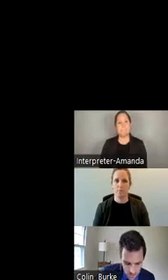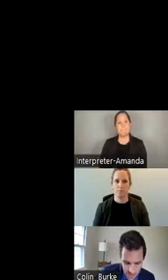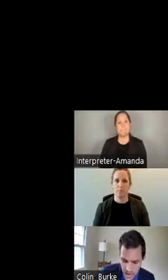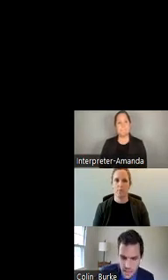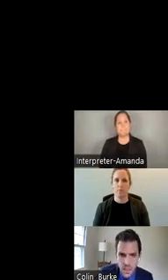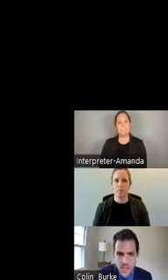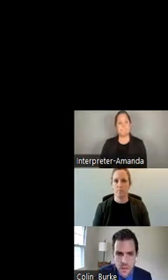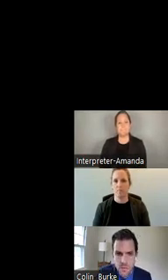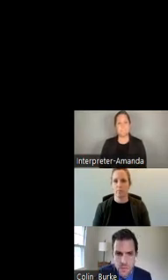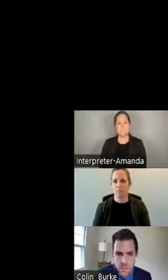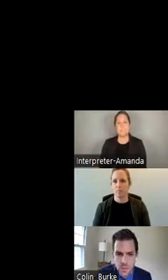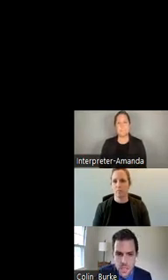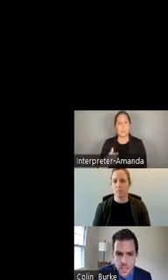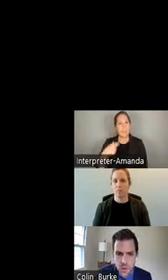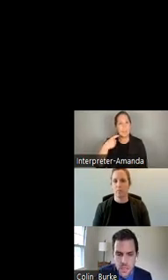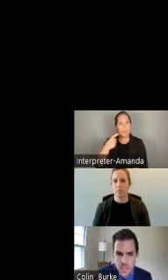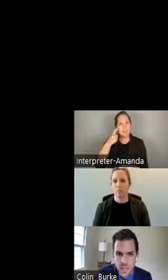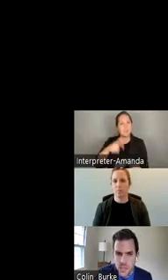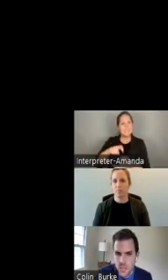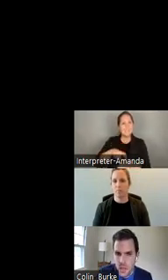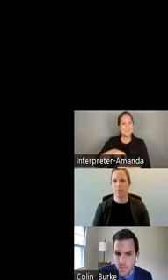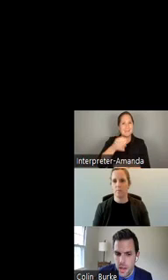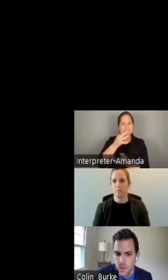um I have an eye on the clock so I want to wrap up so we can get to questions I just I'll point